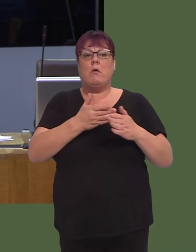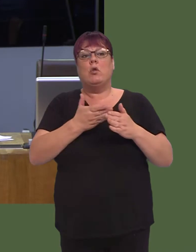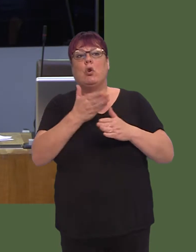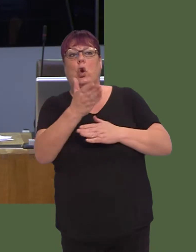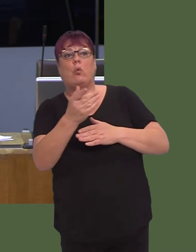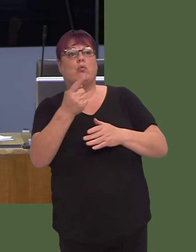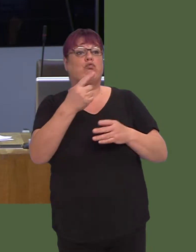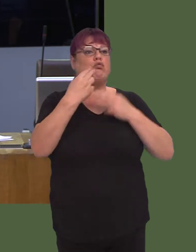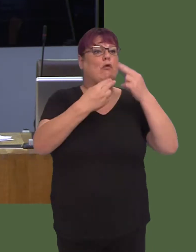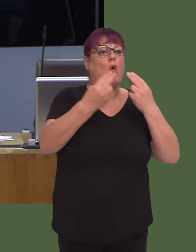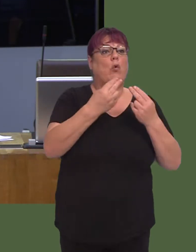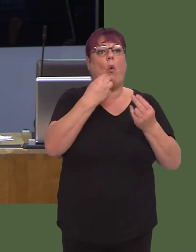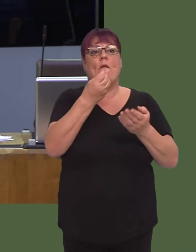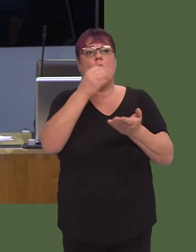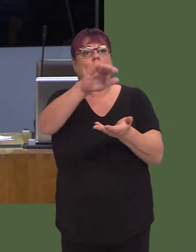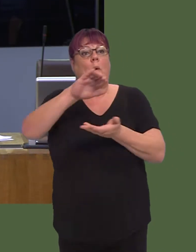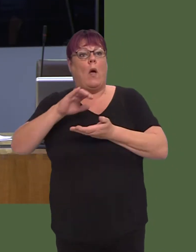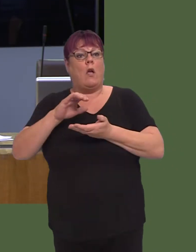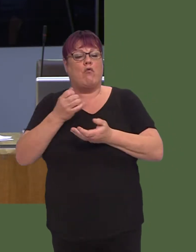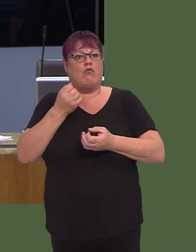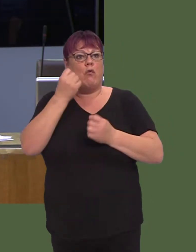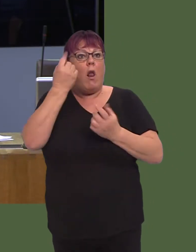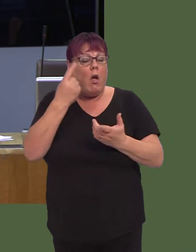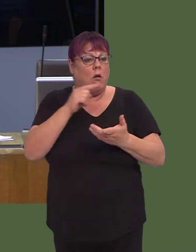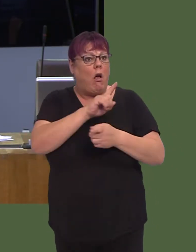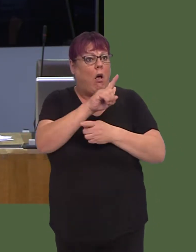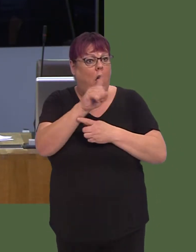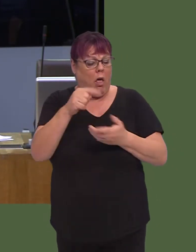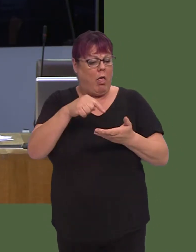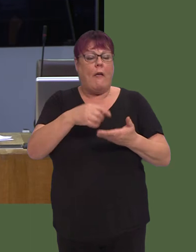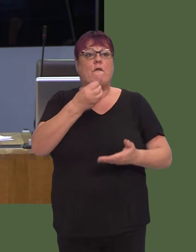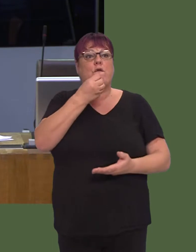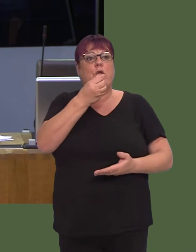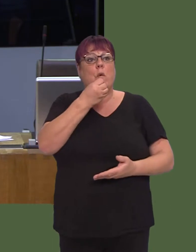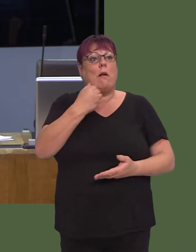So, you could enter a takeaway shop or a restaurant and find that you're eating food that you